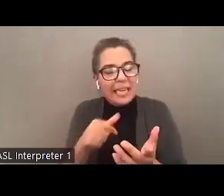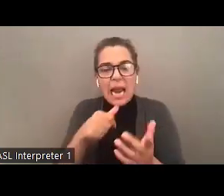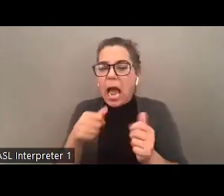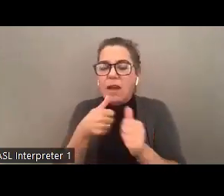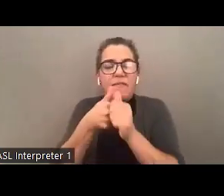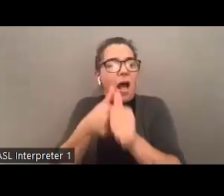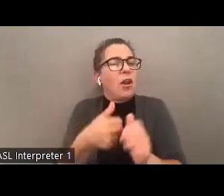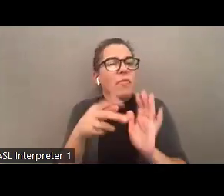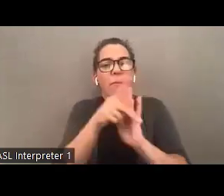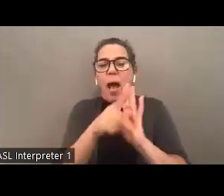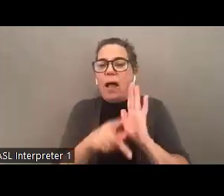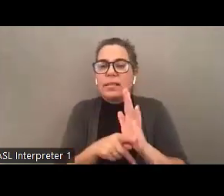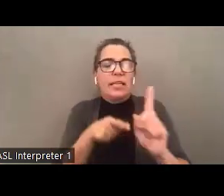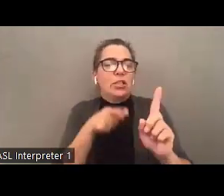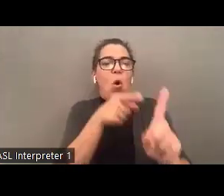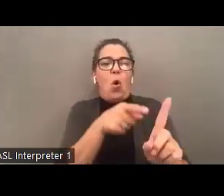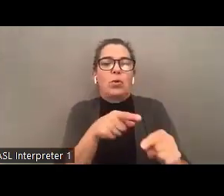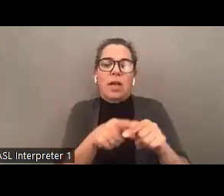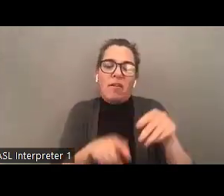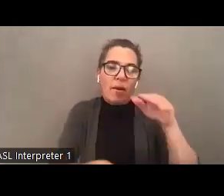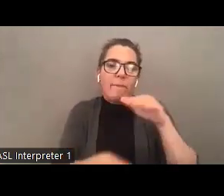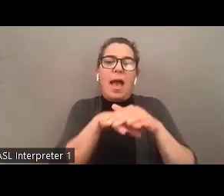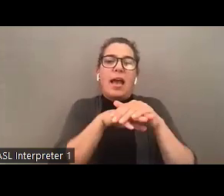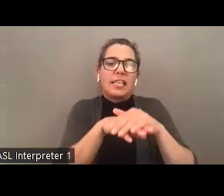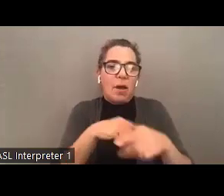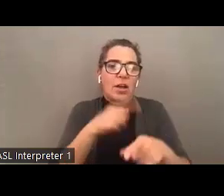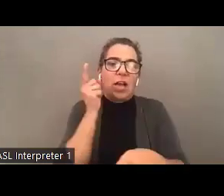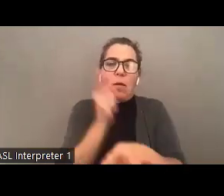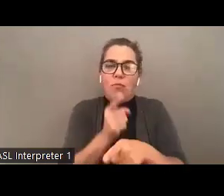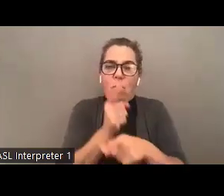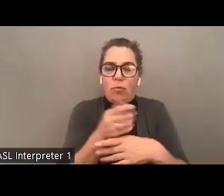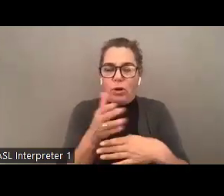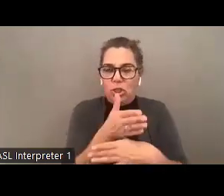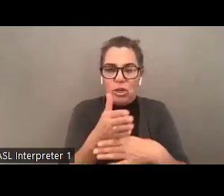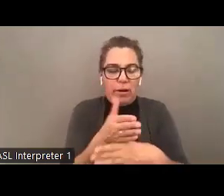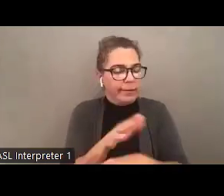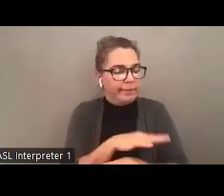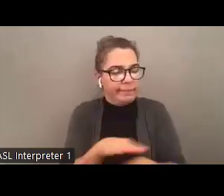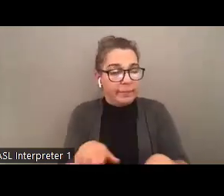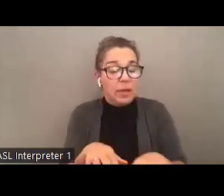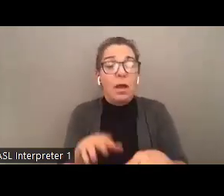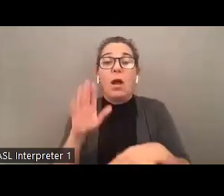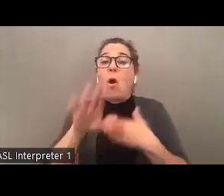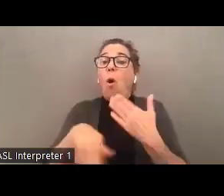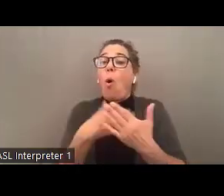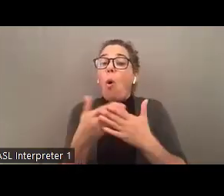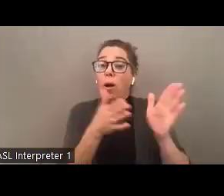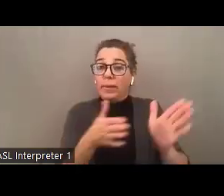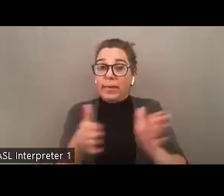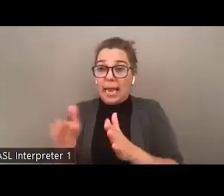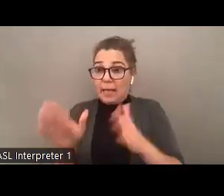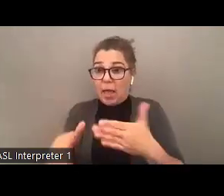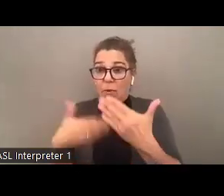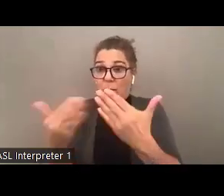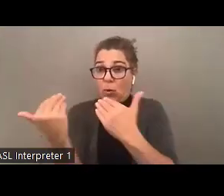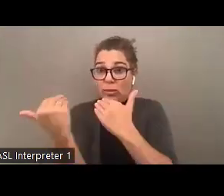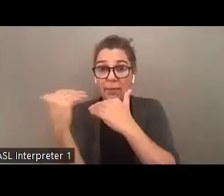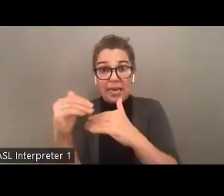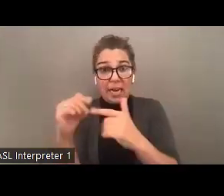with the policy's goals of maximizing appropriate sharing. As with all plans that propose limitations on data sharing,